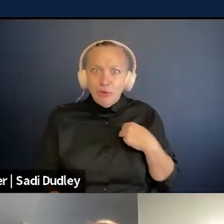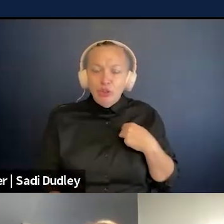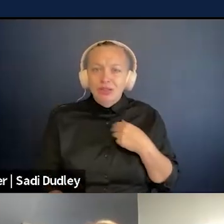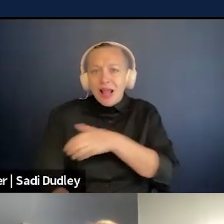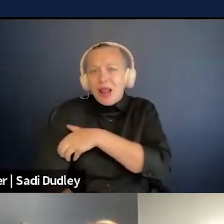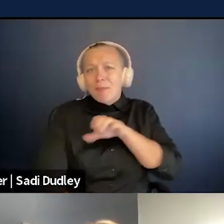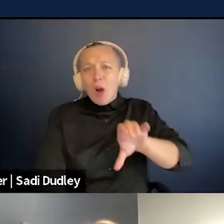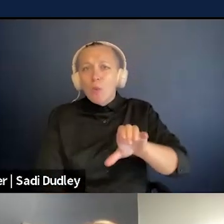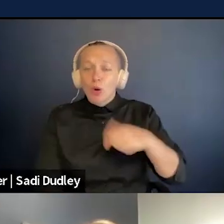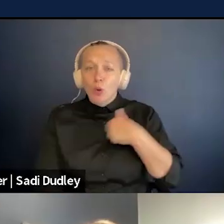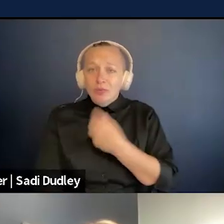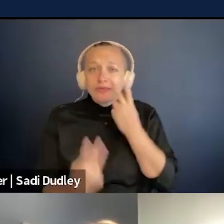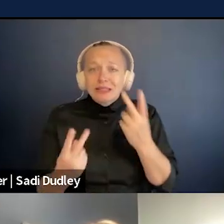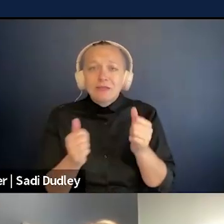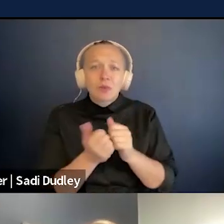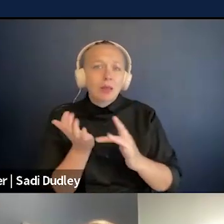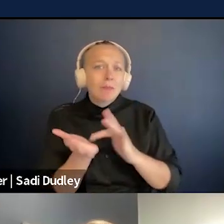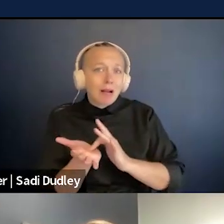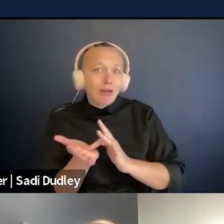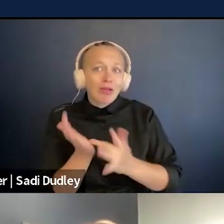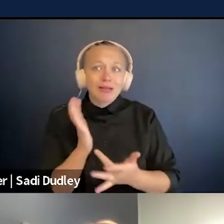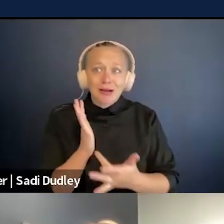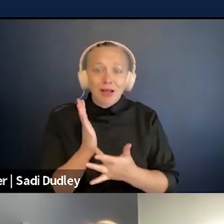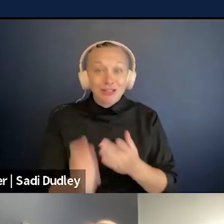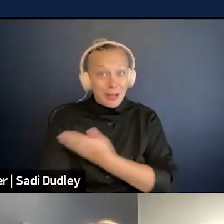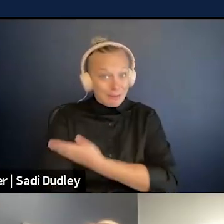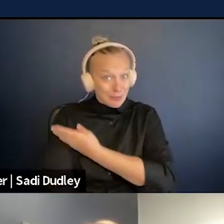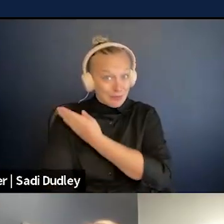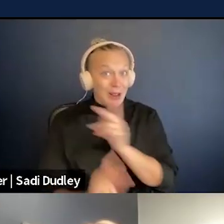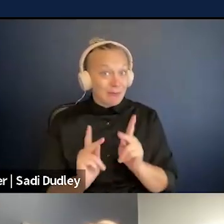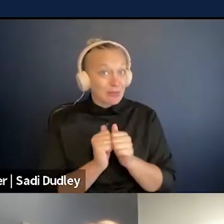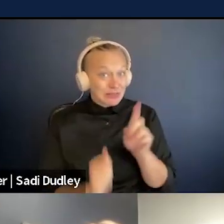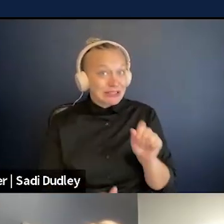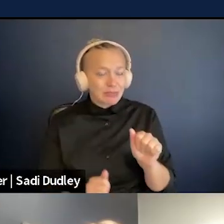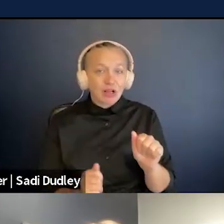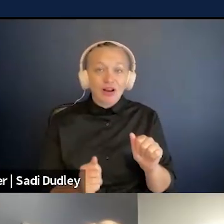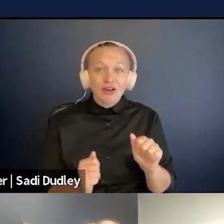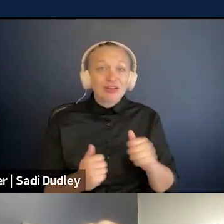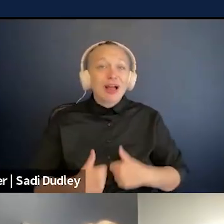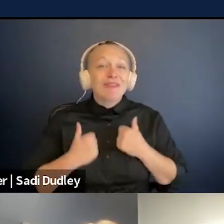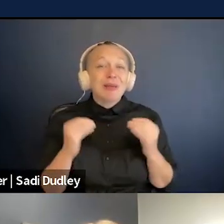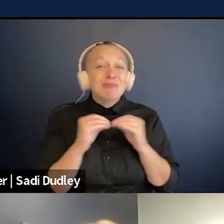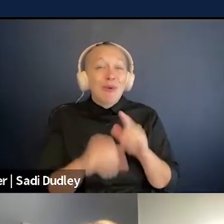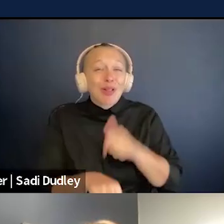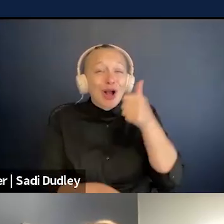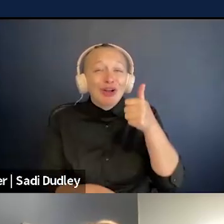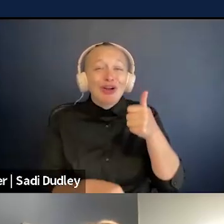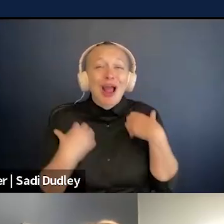We've seen with medical technology improving. People with disabilities are living longer and healthier and happier lives, which is fantastic.